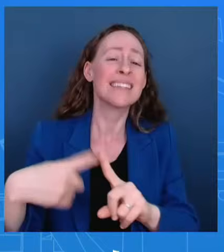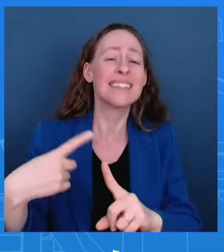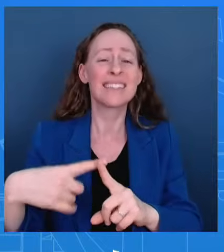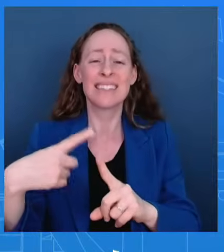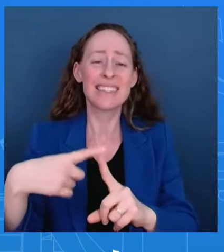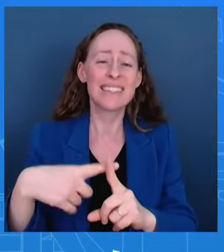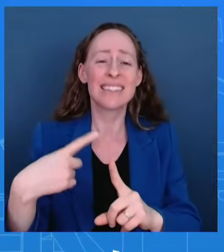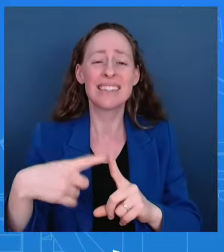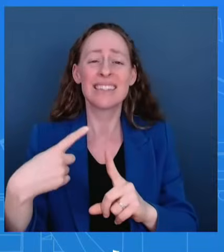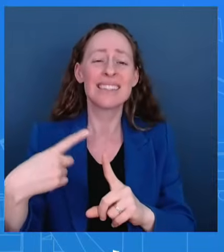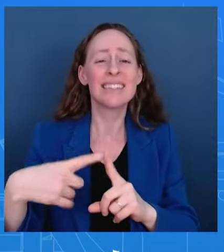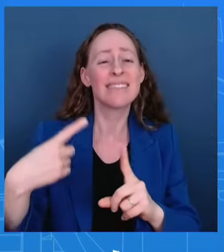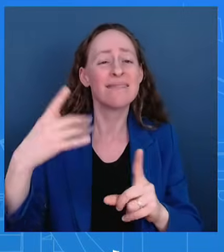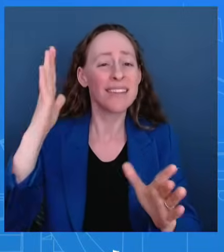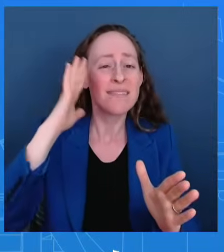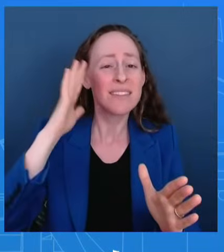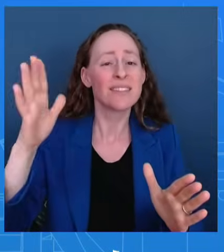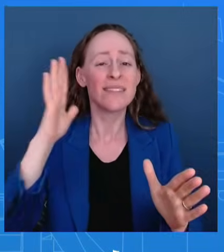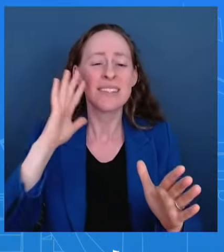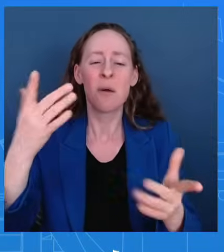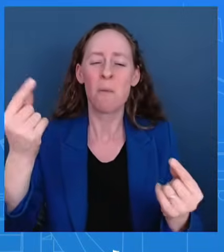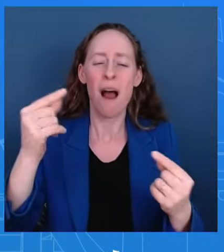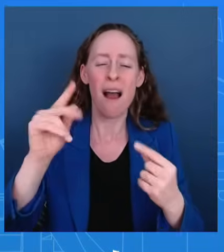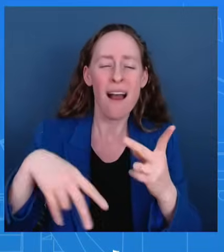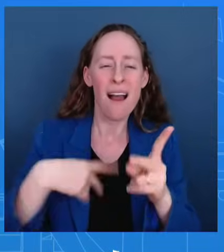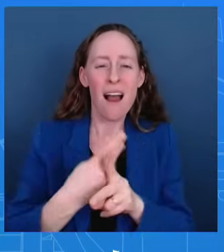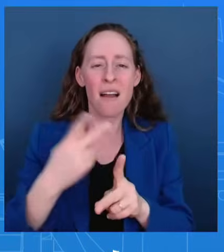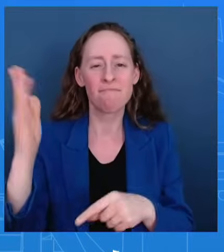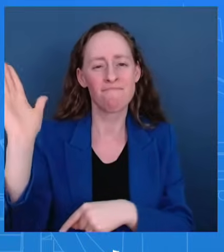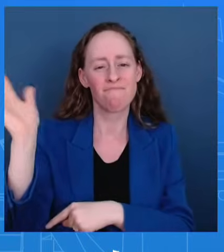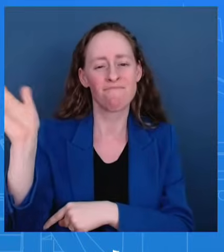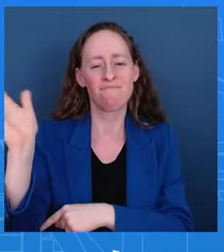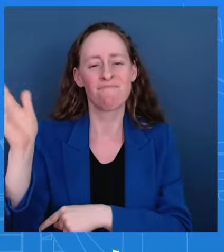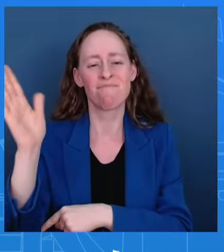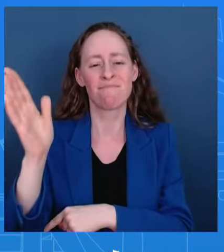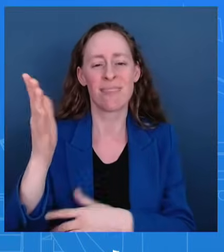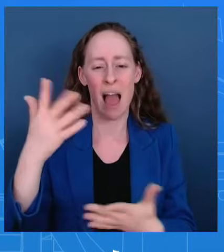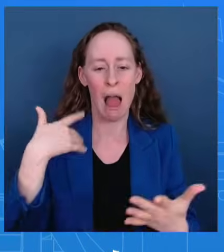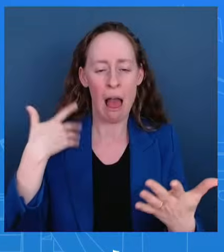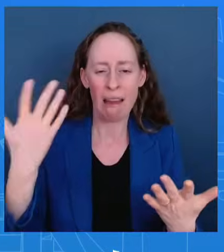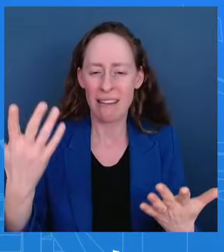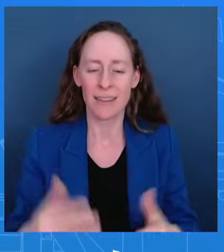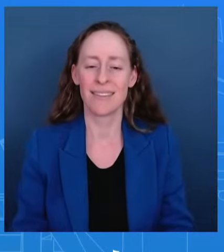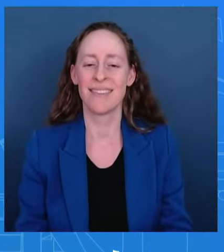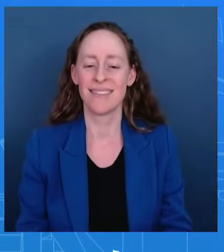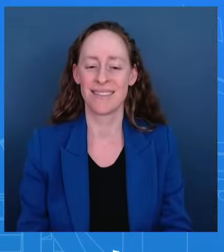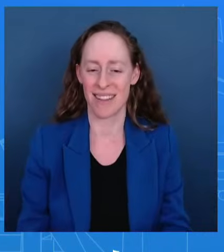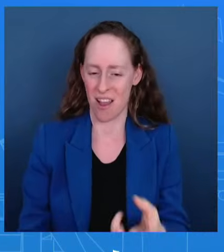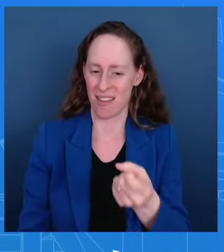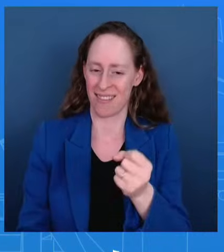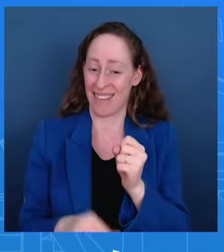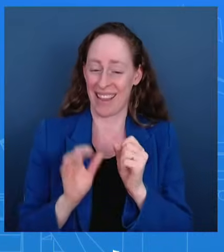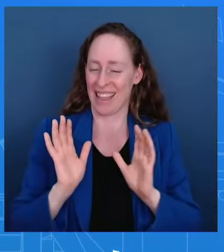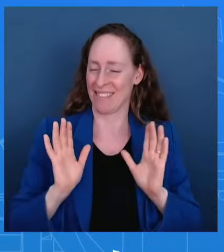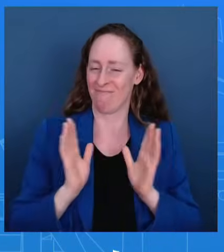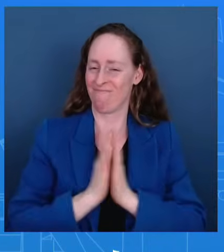The Press: -- don't want to get ahead of the President. Ms. Jean-Pierre: I know. I don't want to get ahead of a president. No, so, look, he takes these commencement addresses